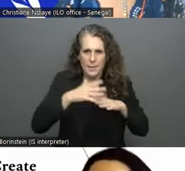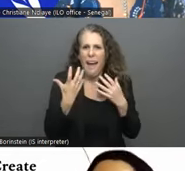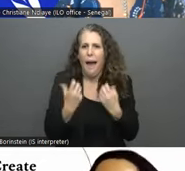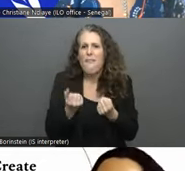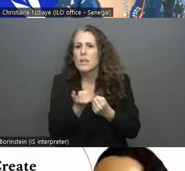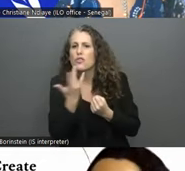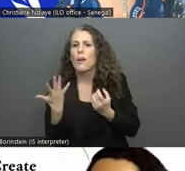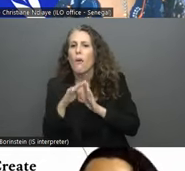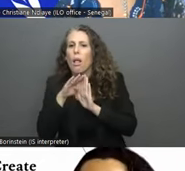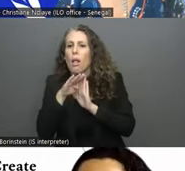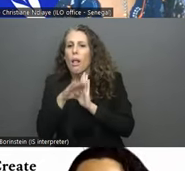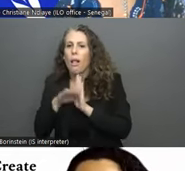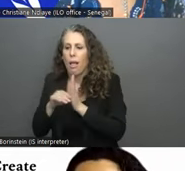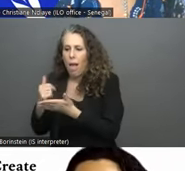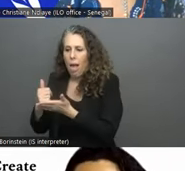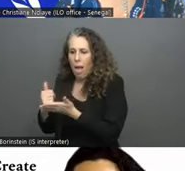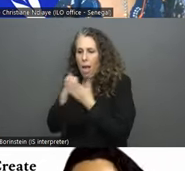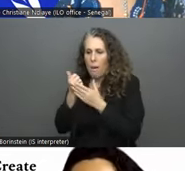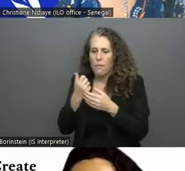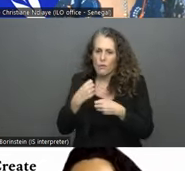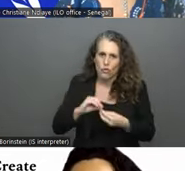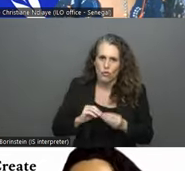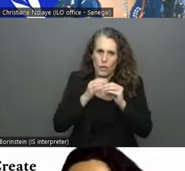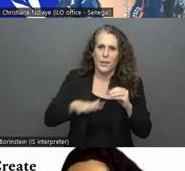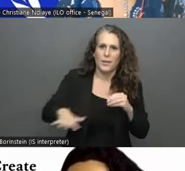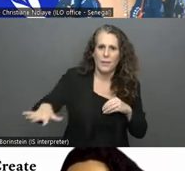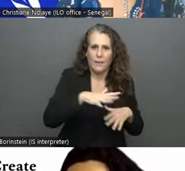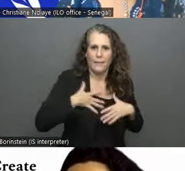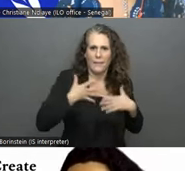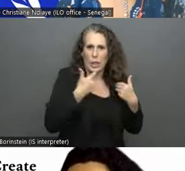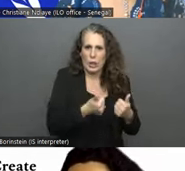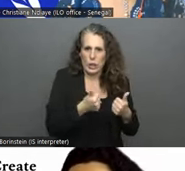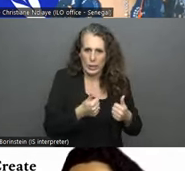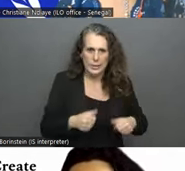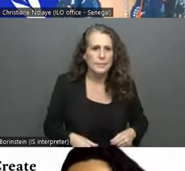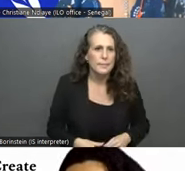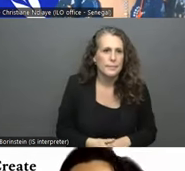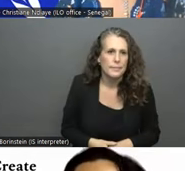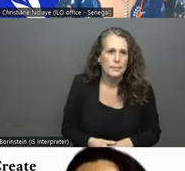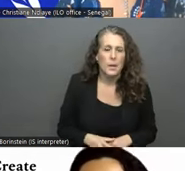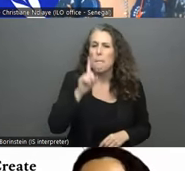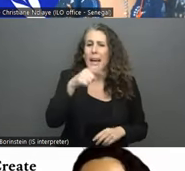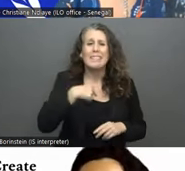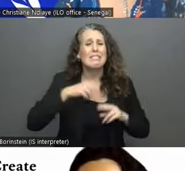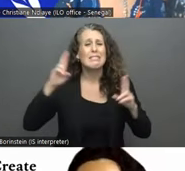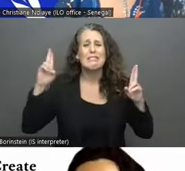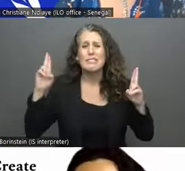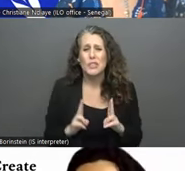able to do again to Africa. 10:56:17 But really, in short, our objective,